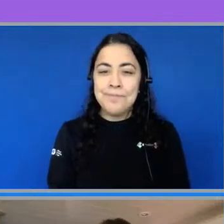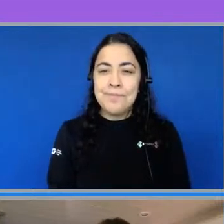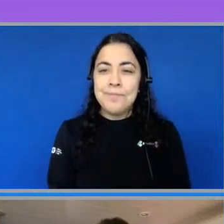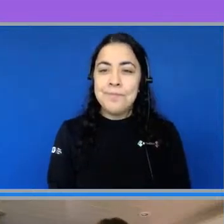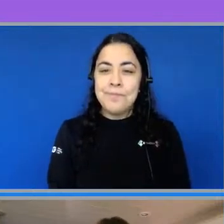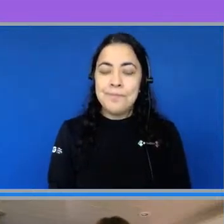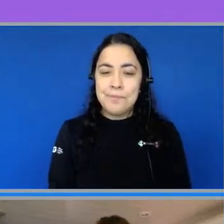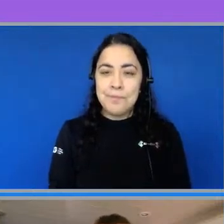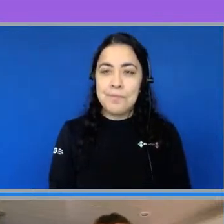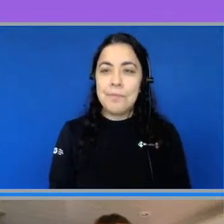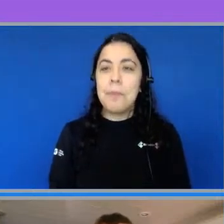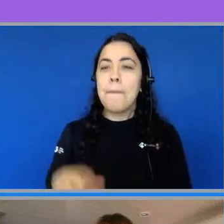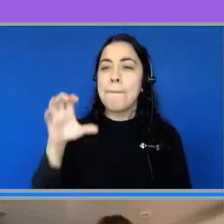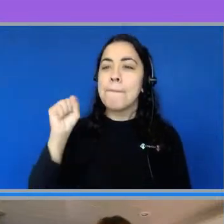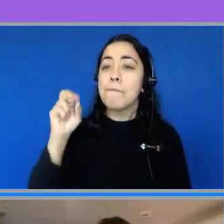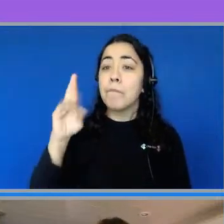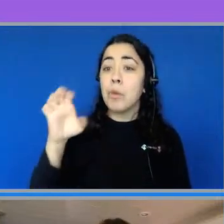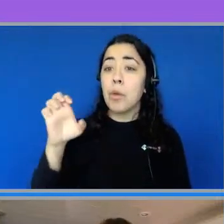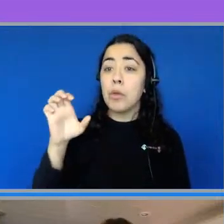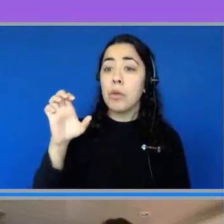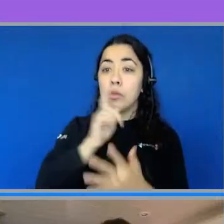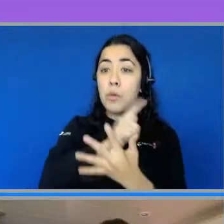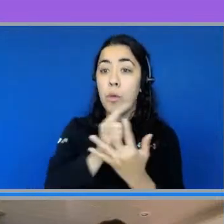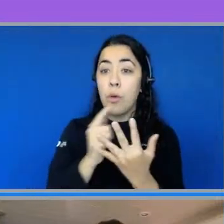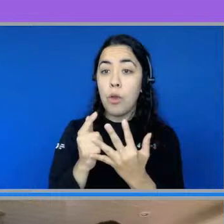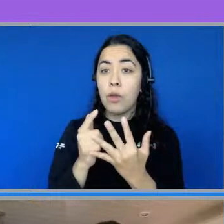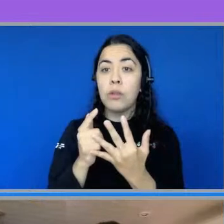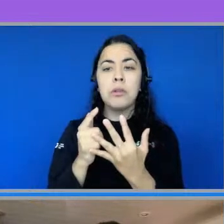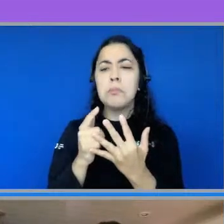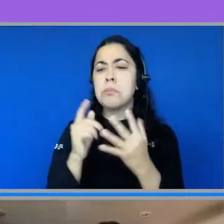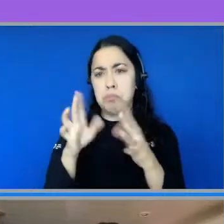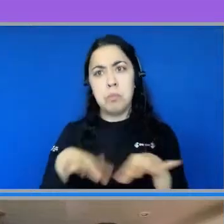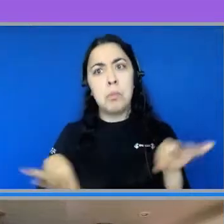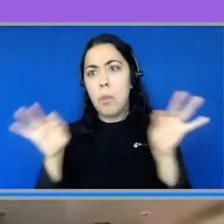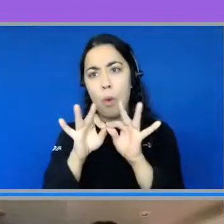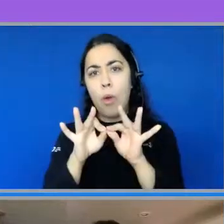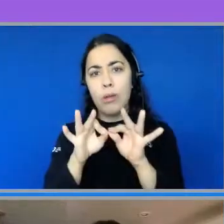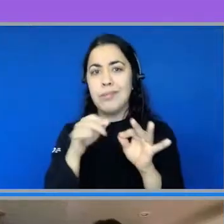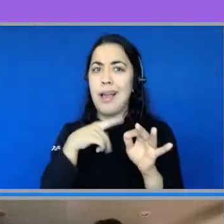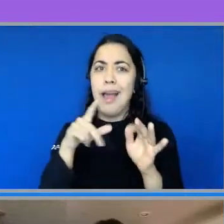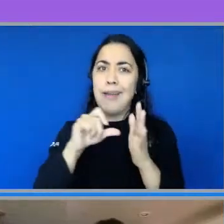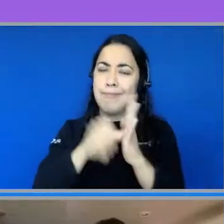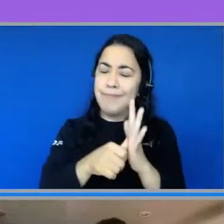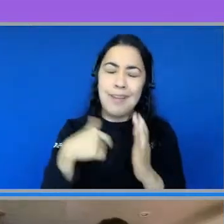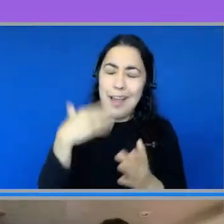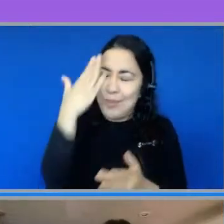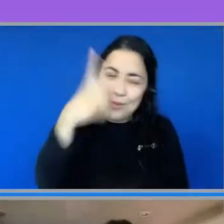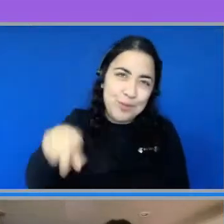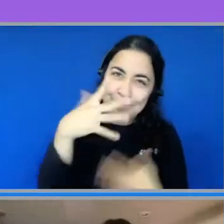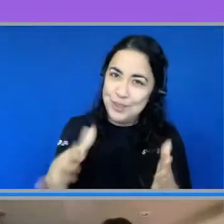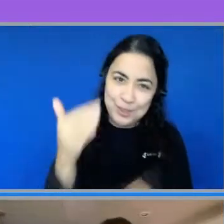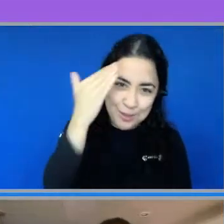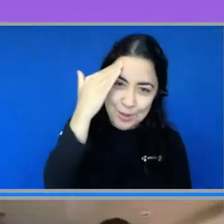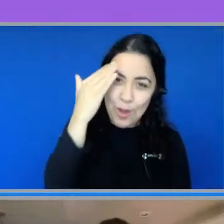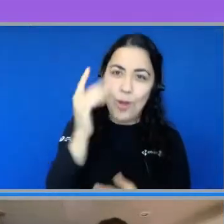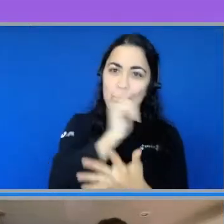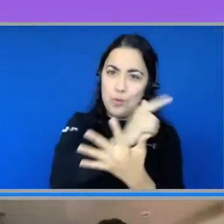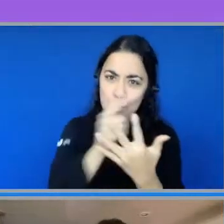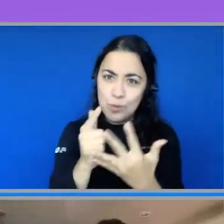important. I don't think that's something I need to stress to this audience. We need to make